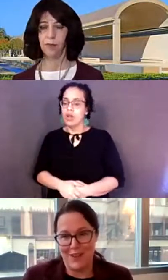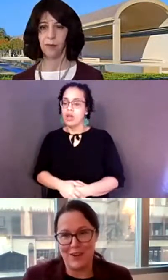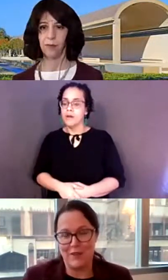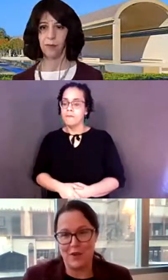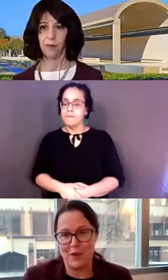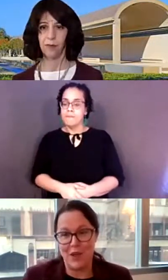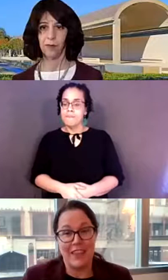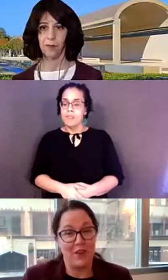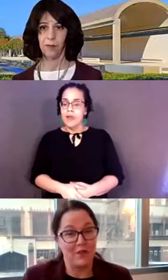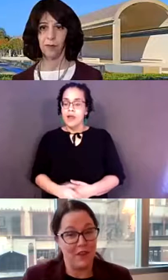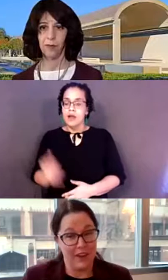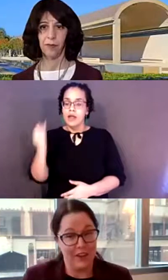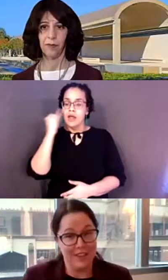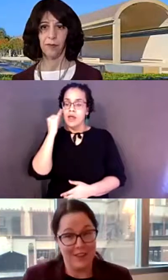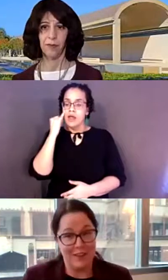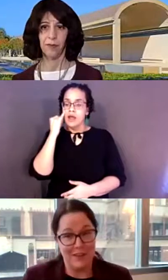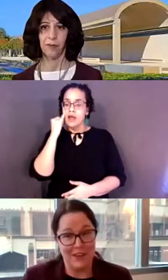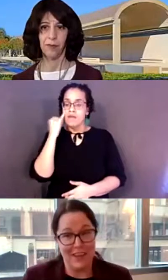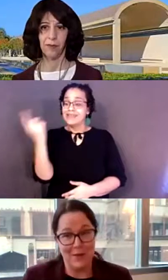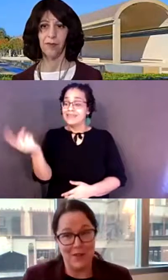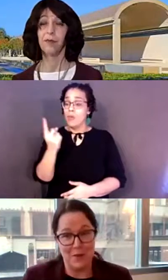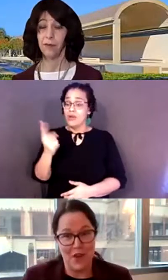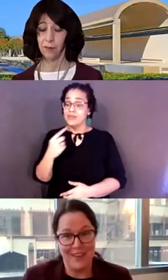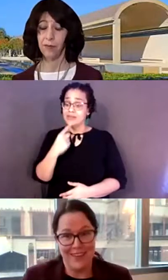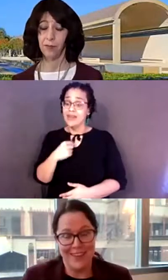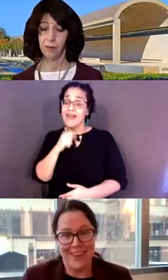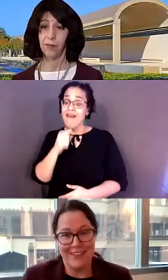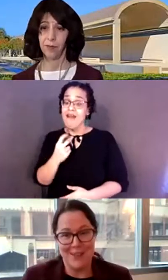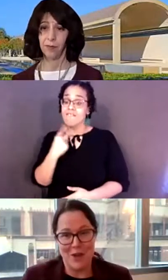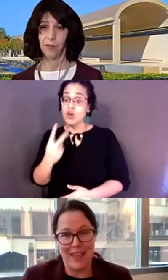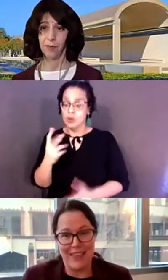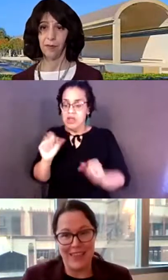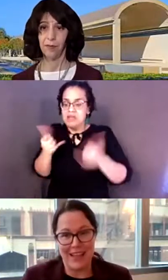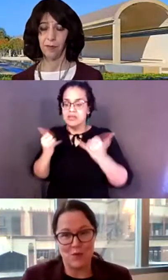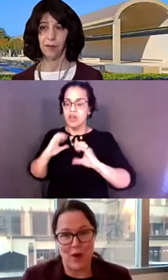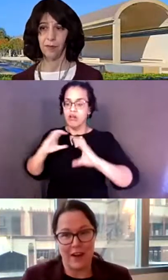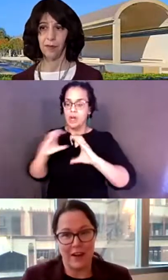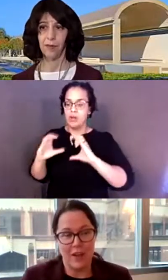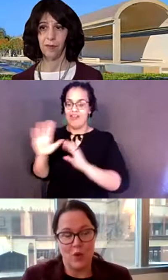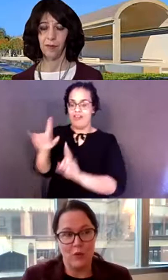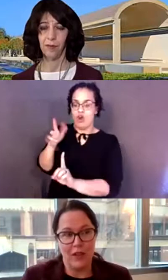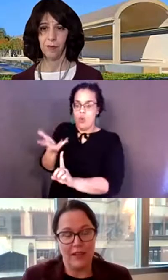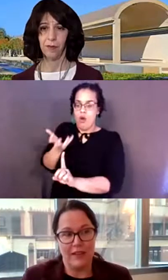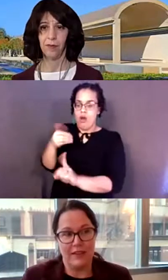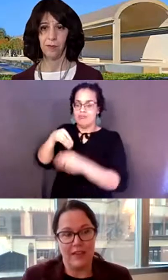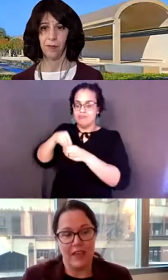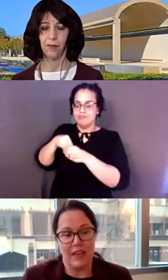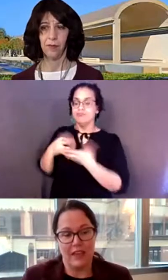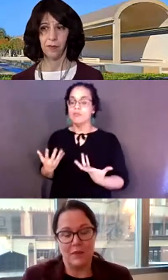nonverbal, they're very good still at communicating what they want. So I think that's where we really need to